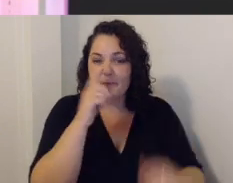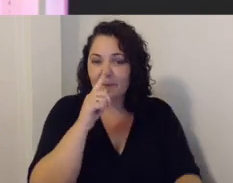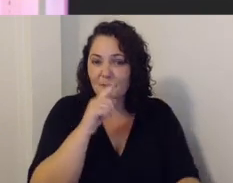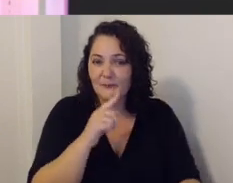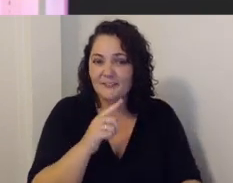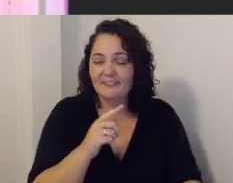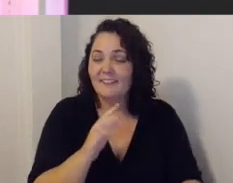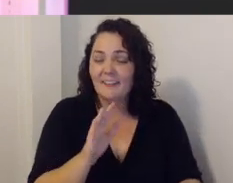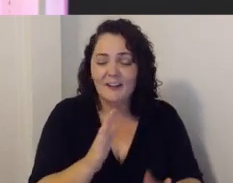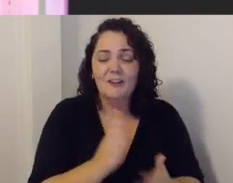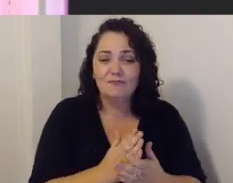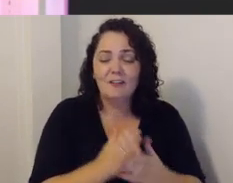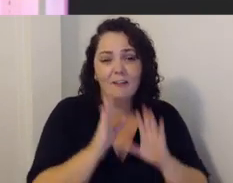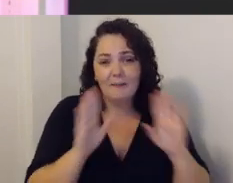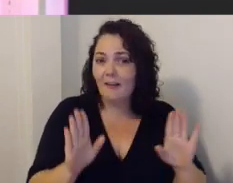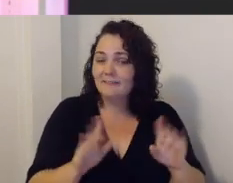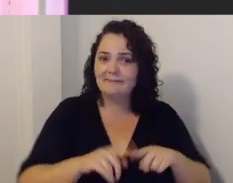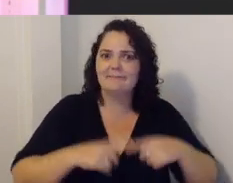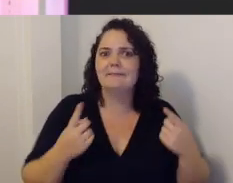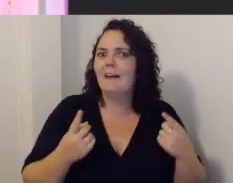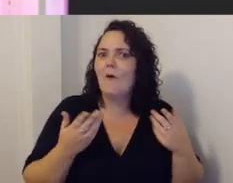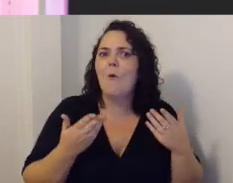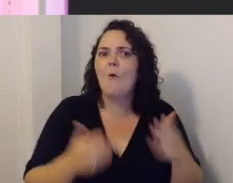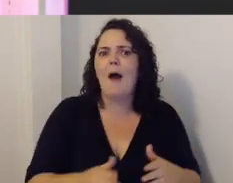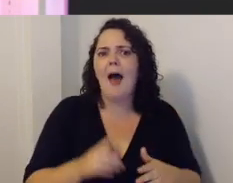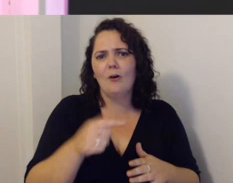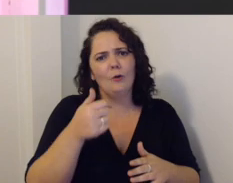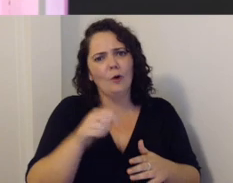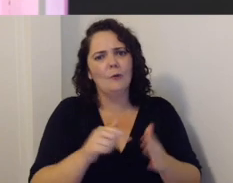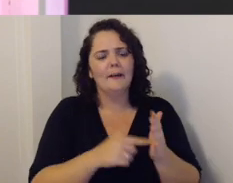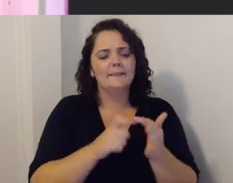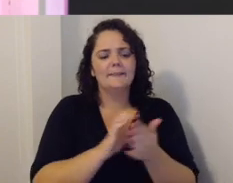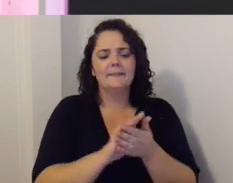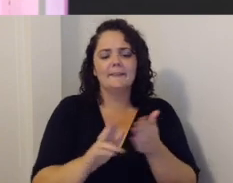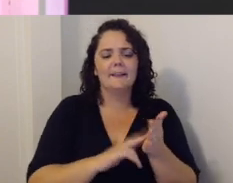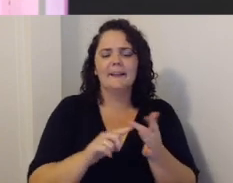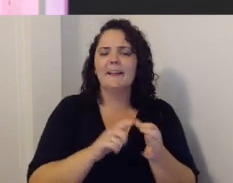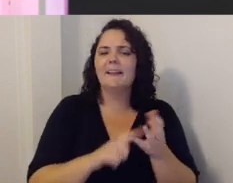you'll get again a really really beautiful and sensitive um quality of the light in the figure